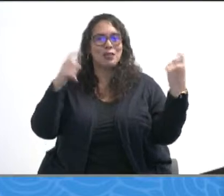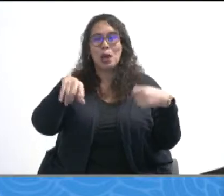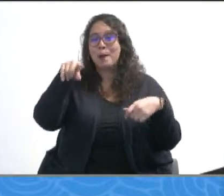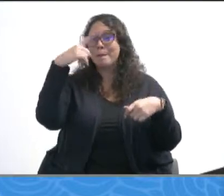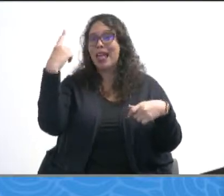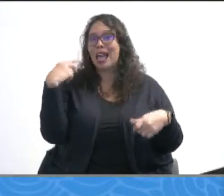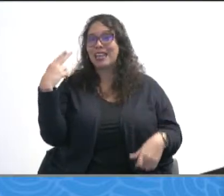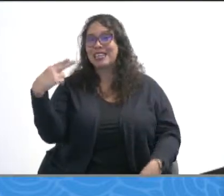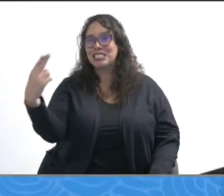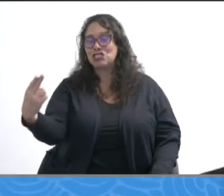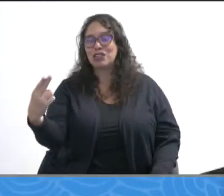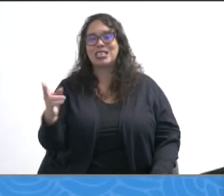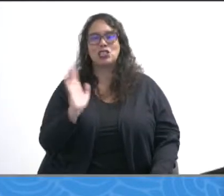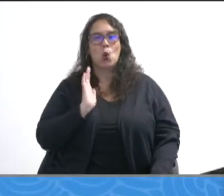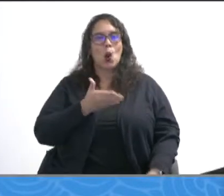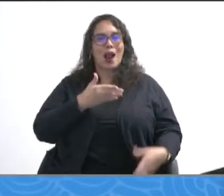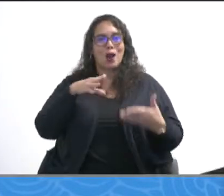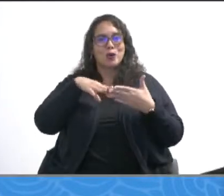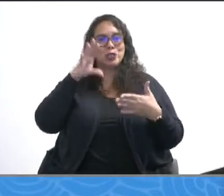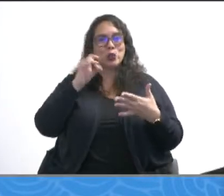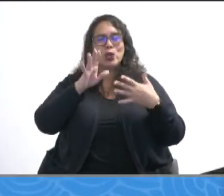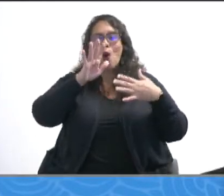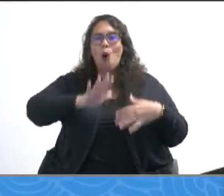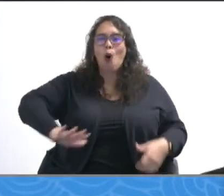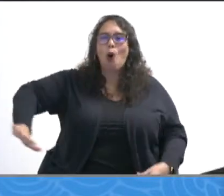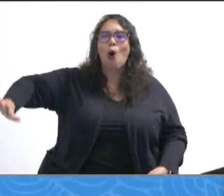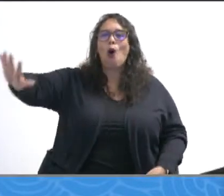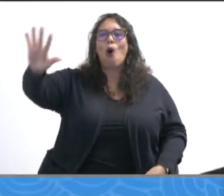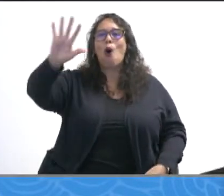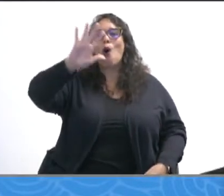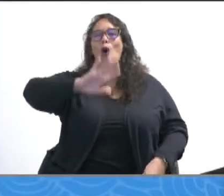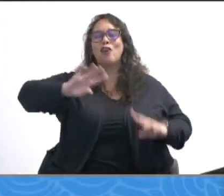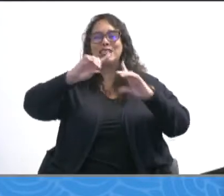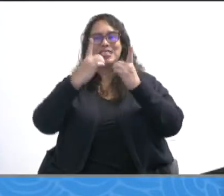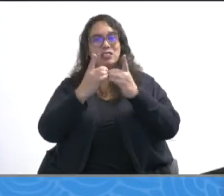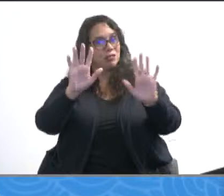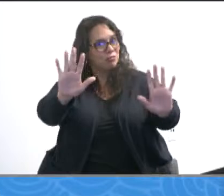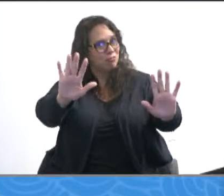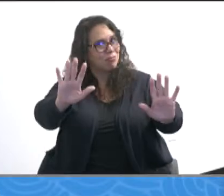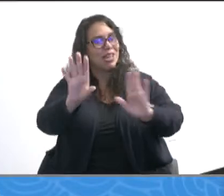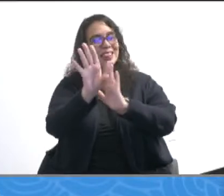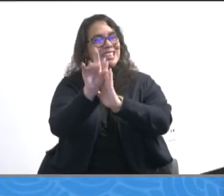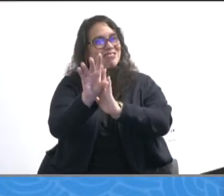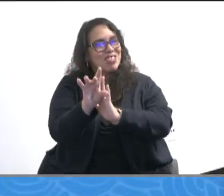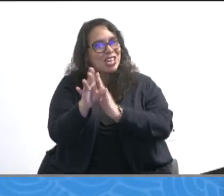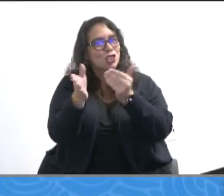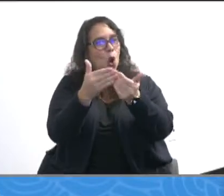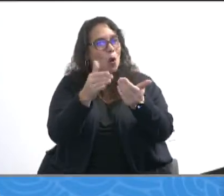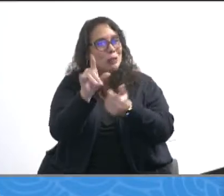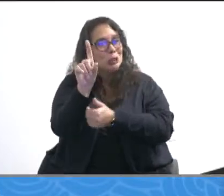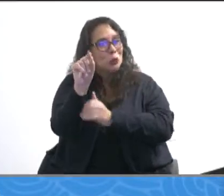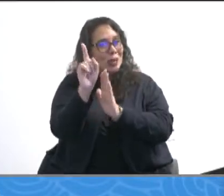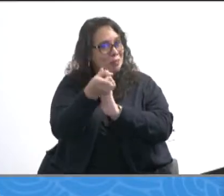and these are our students all around the district. Now, the video is almost 20 minutes long,